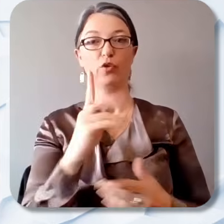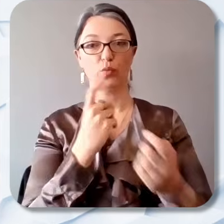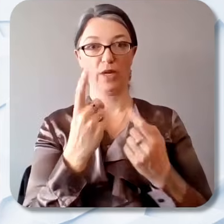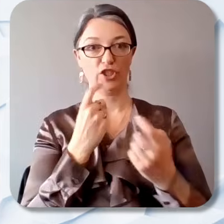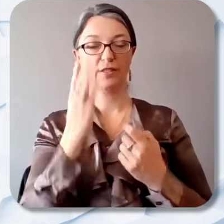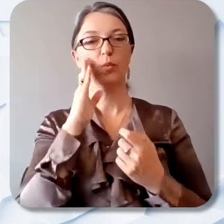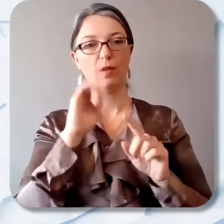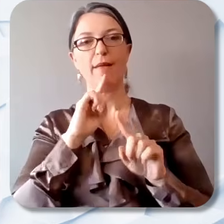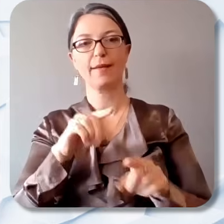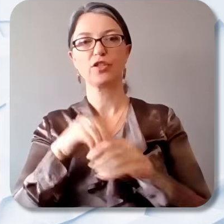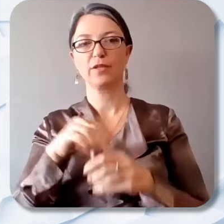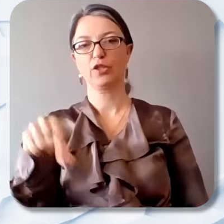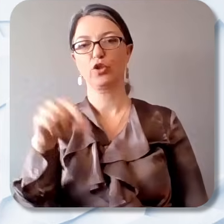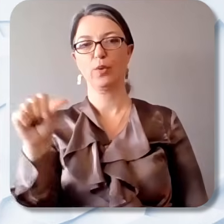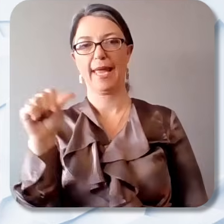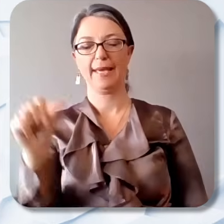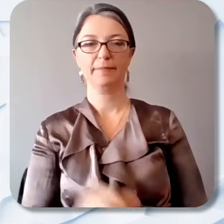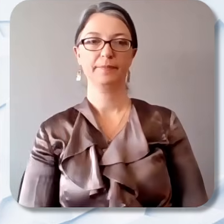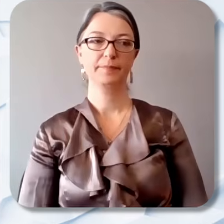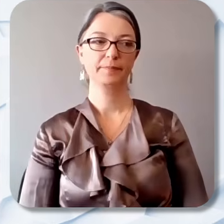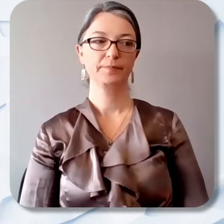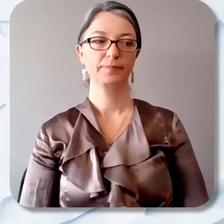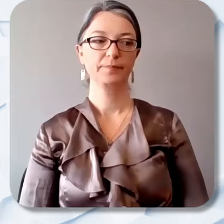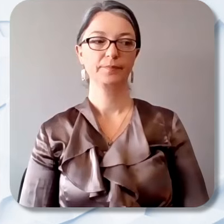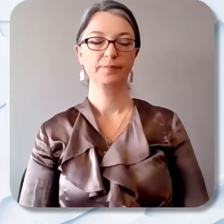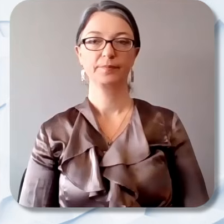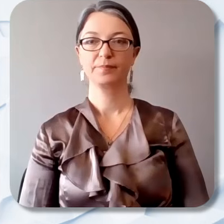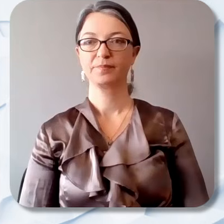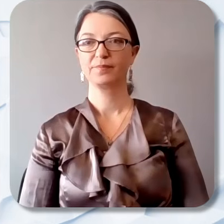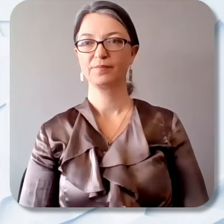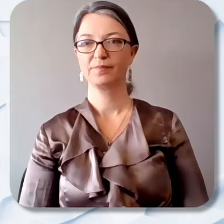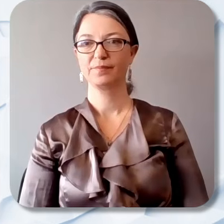in our Q and A as well.